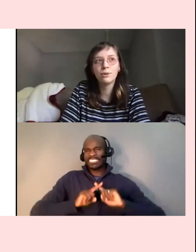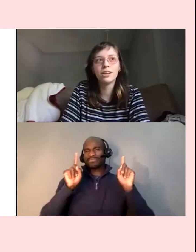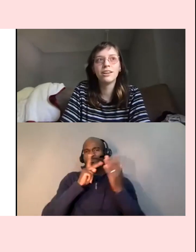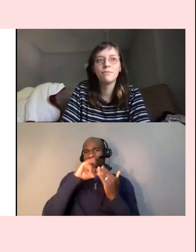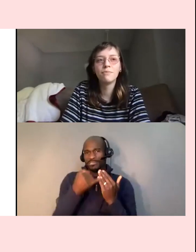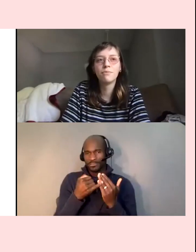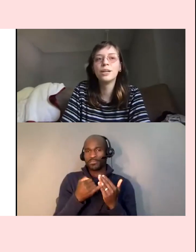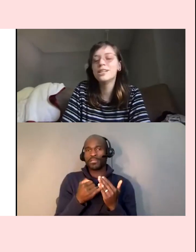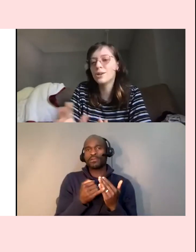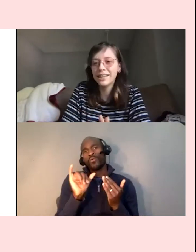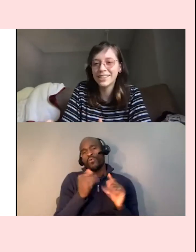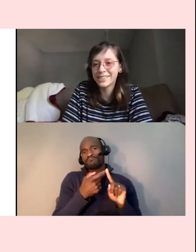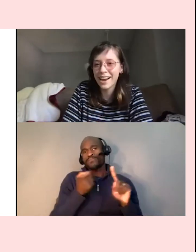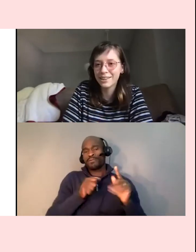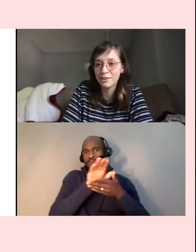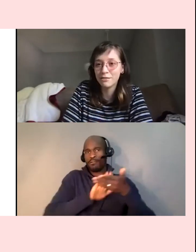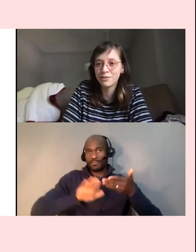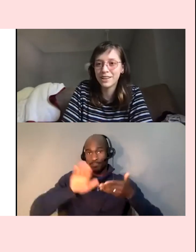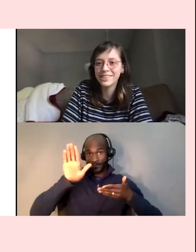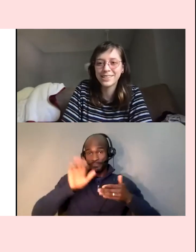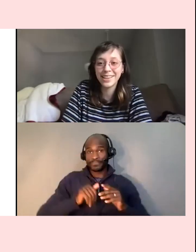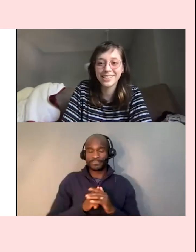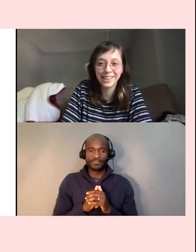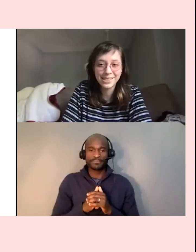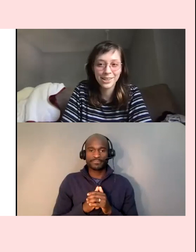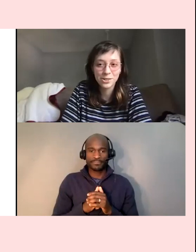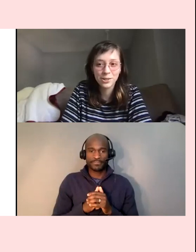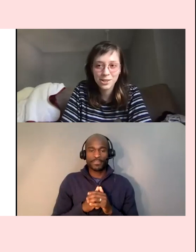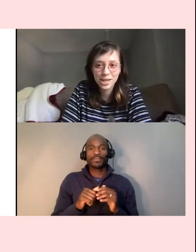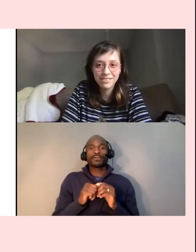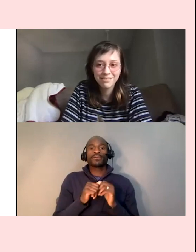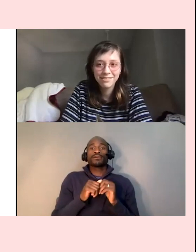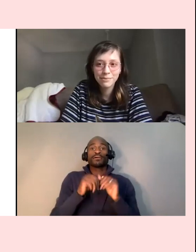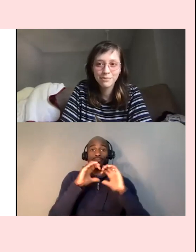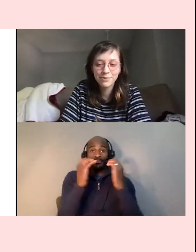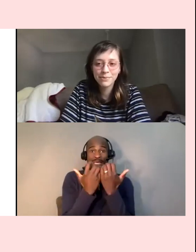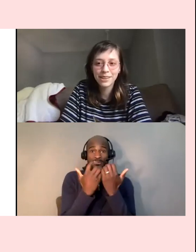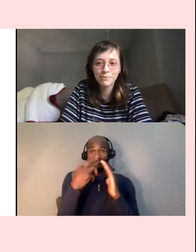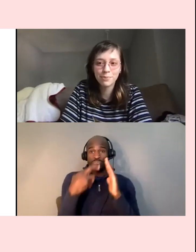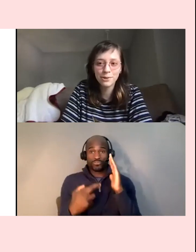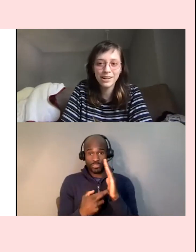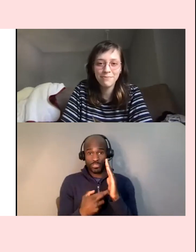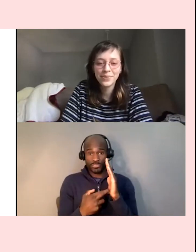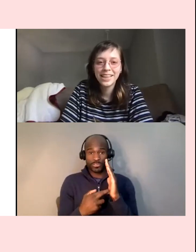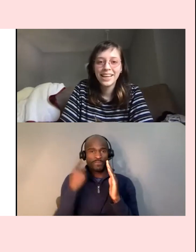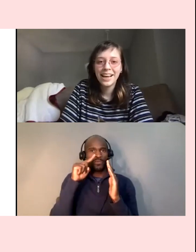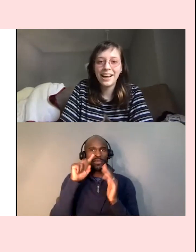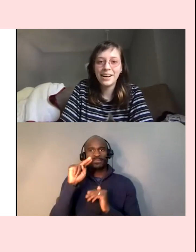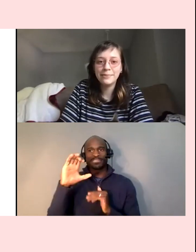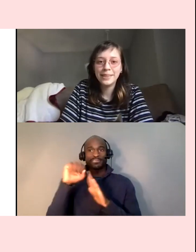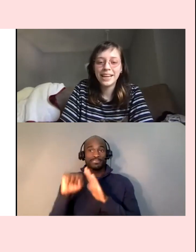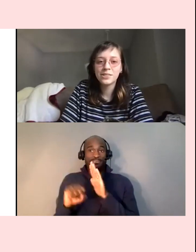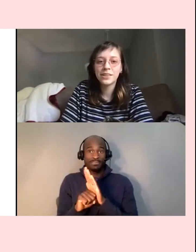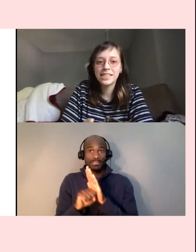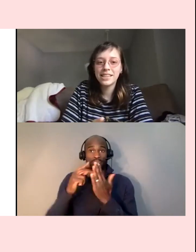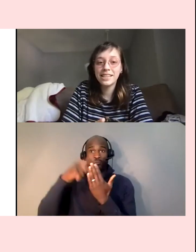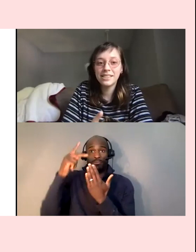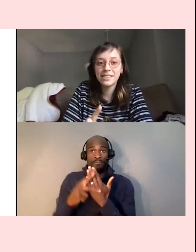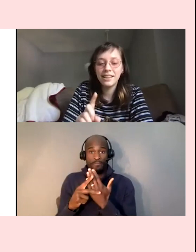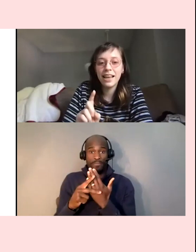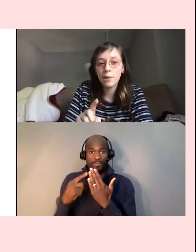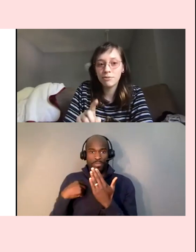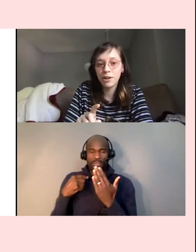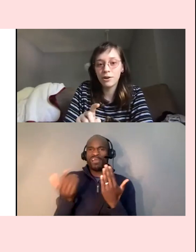we were redoing the design of NC State's class registration program and so this is the app flow